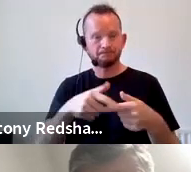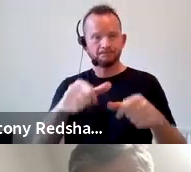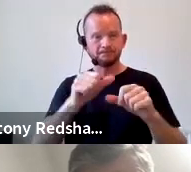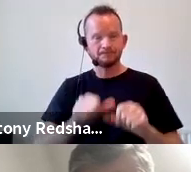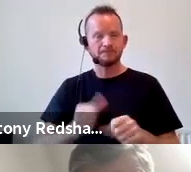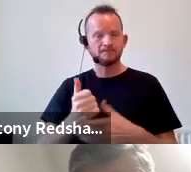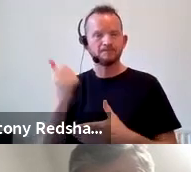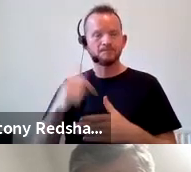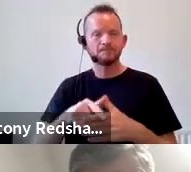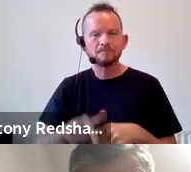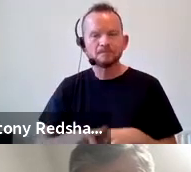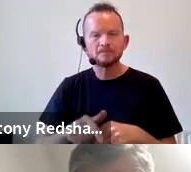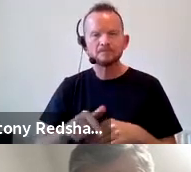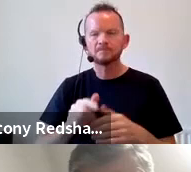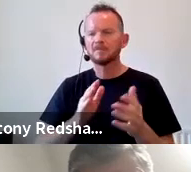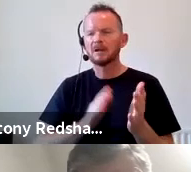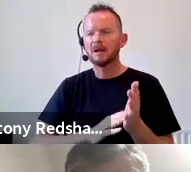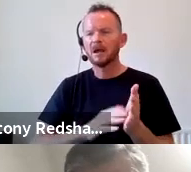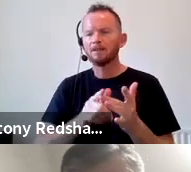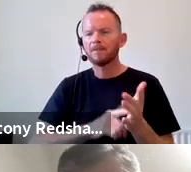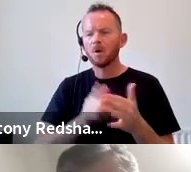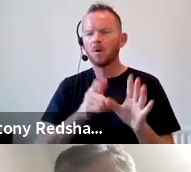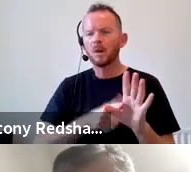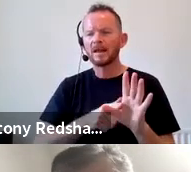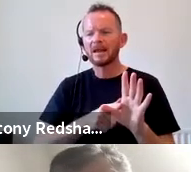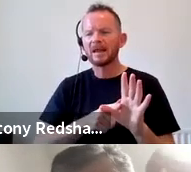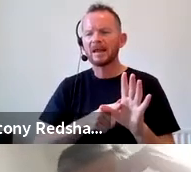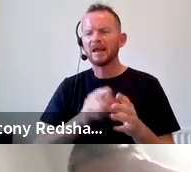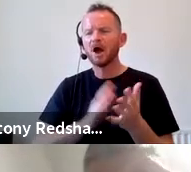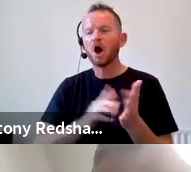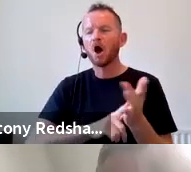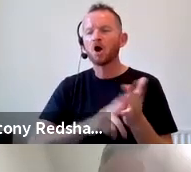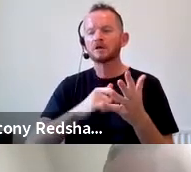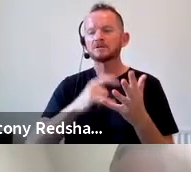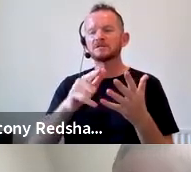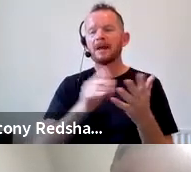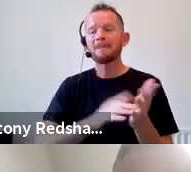But then you've got Melly Horrocks from the Green Party.